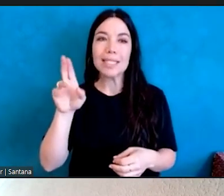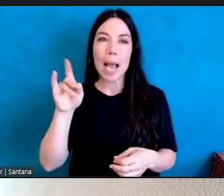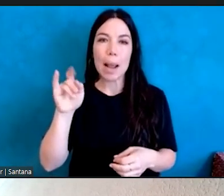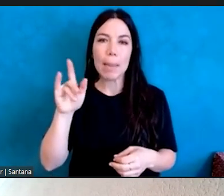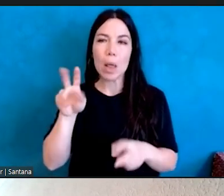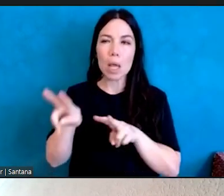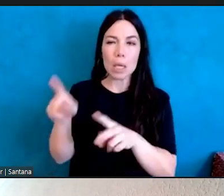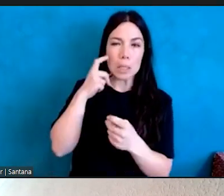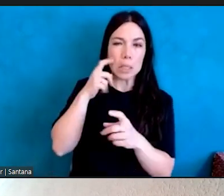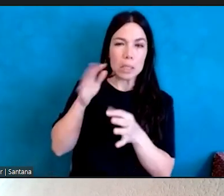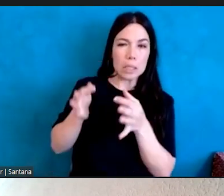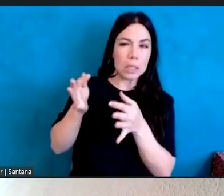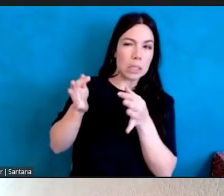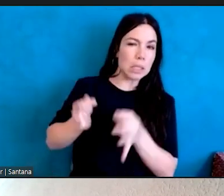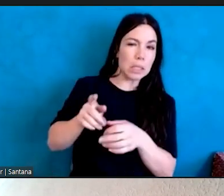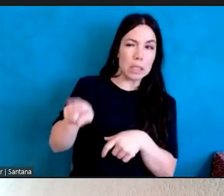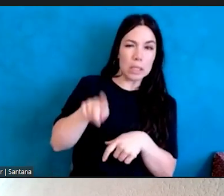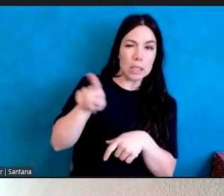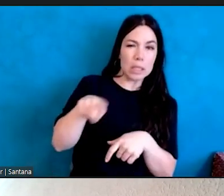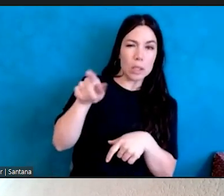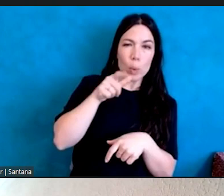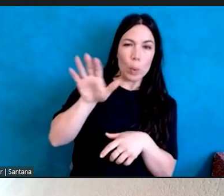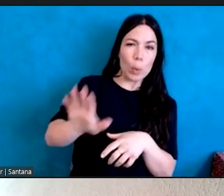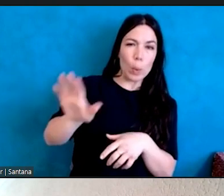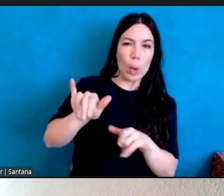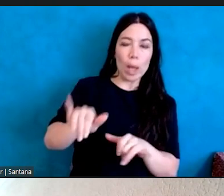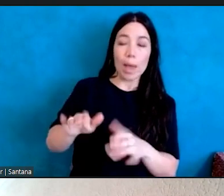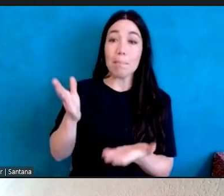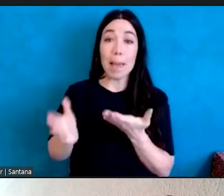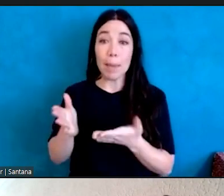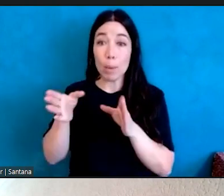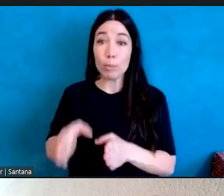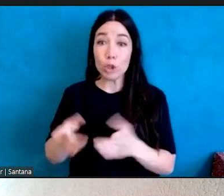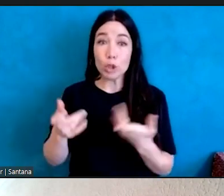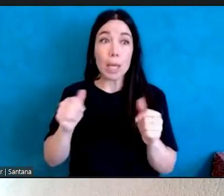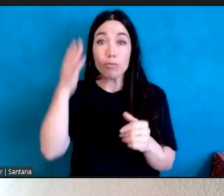Now maybe they get through this and it's fine. But the fact that there is a threat there is